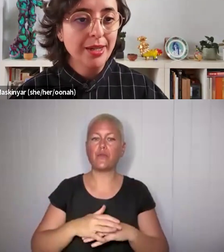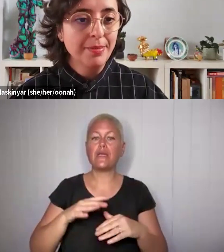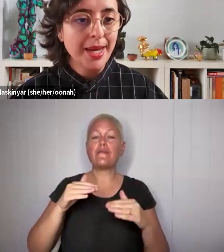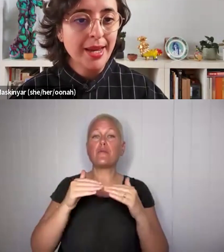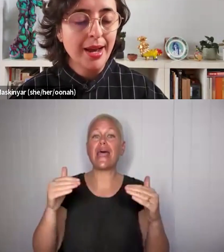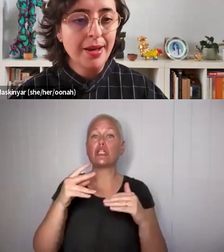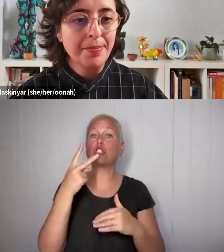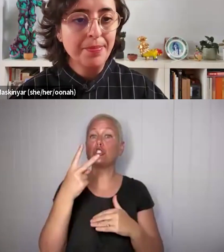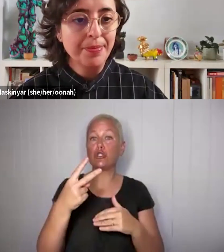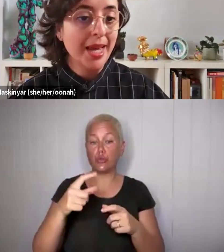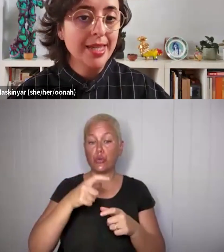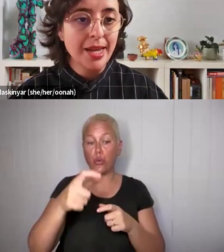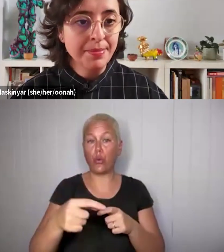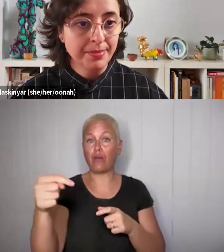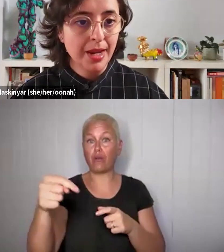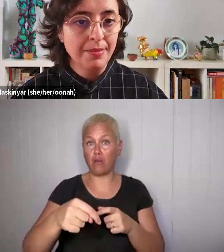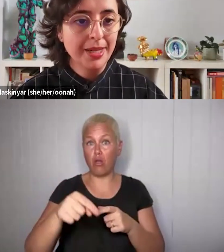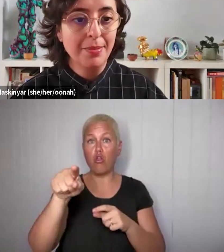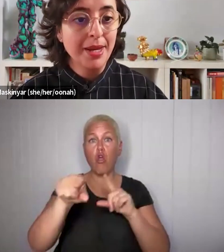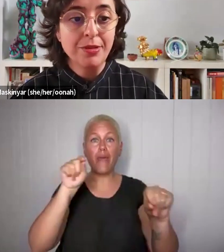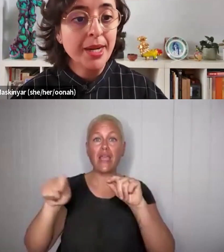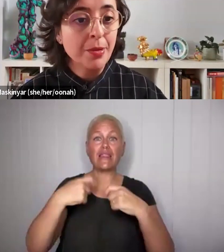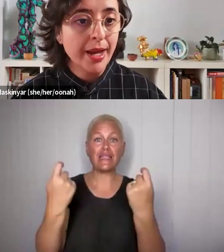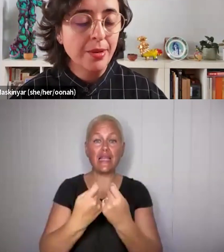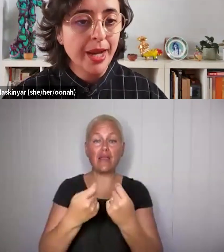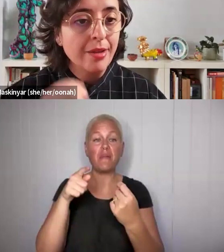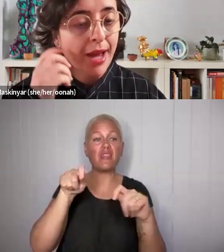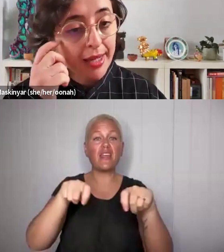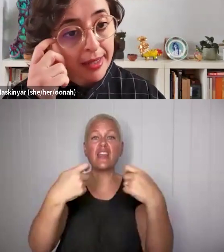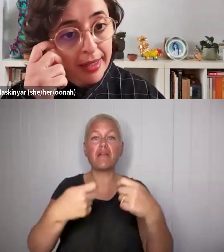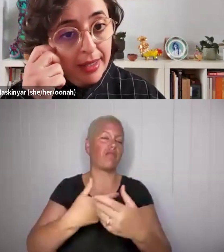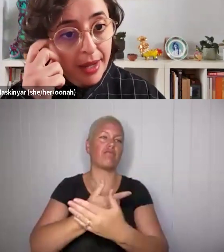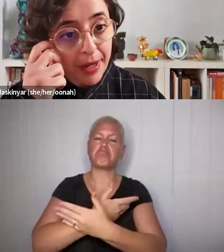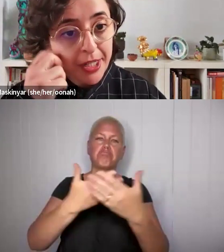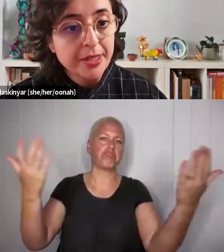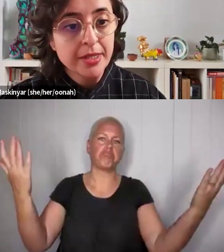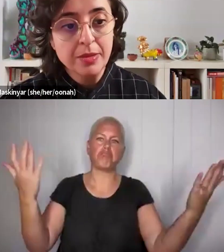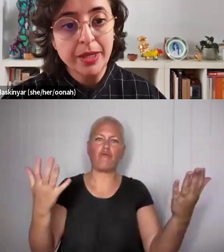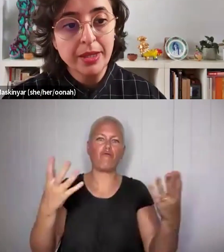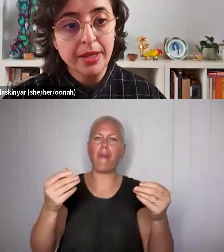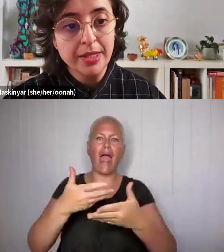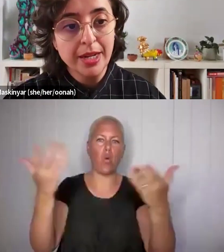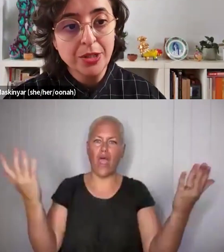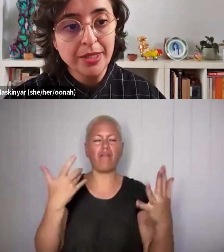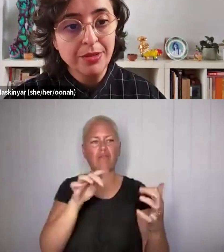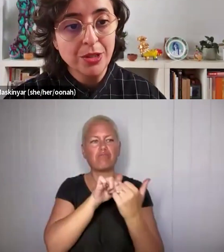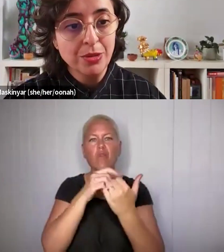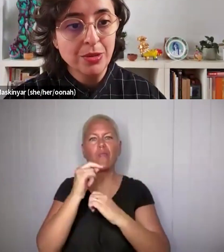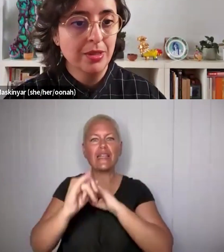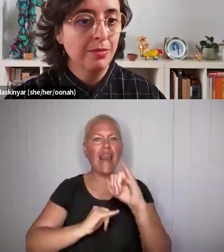can be — that team can be from anywhere. We have had collaborations with international individuals,